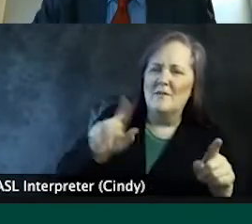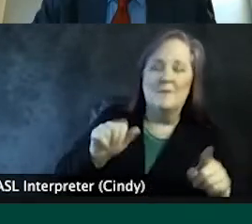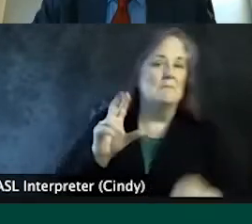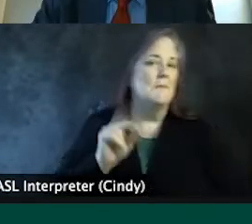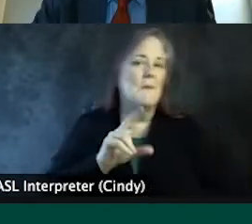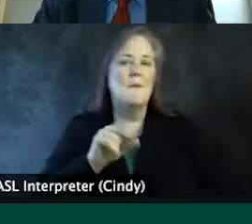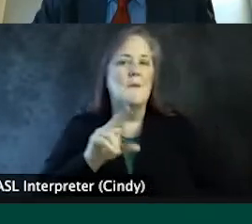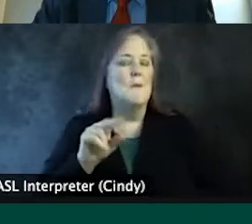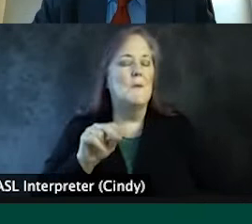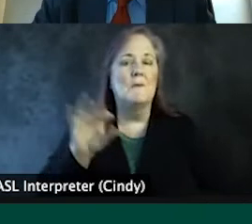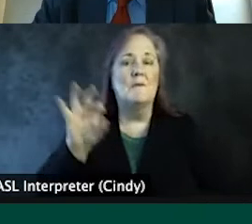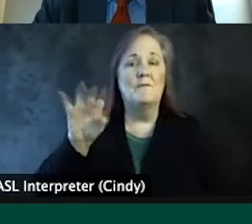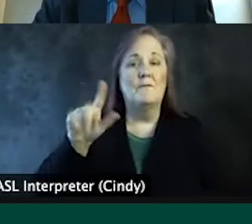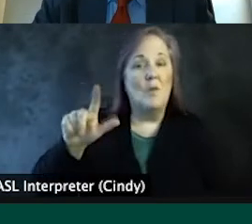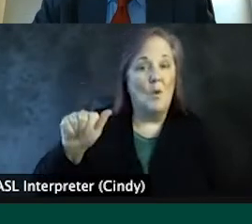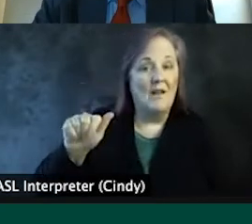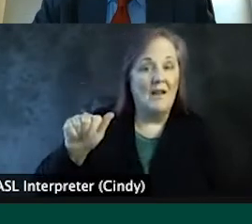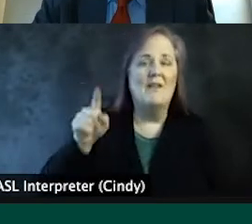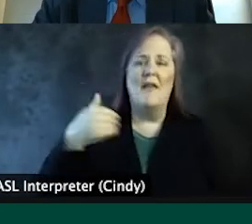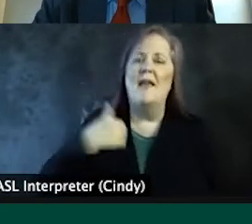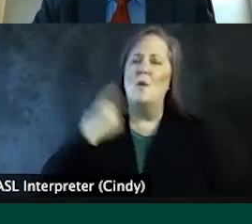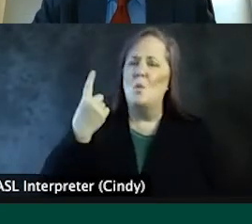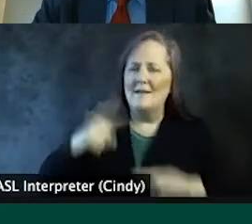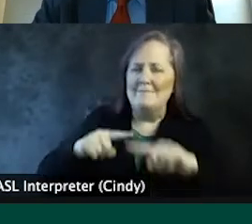So there has been a study in Florida that looked